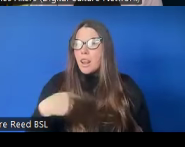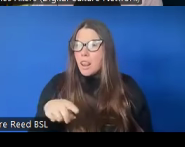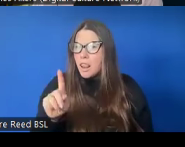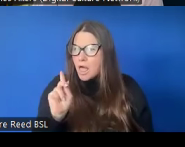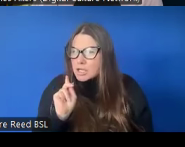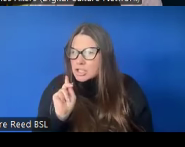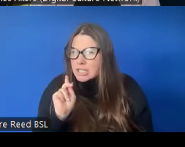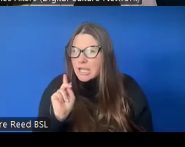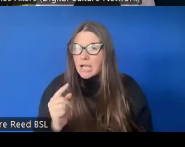Anybody know what that is?